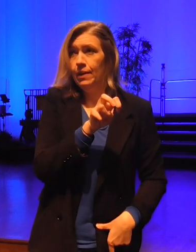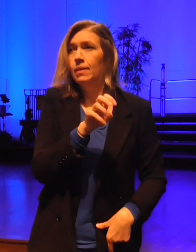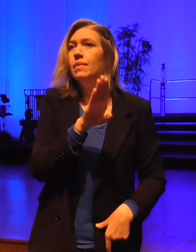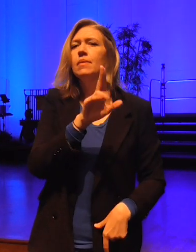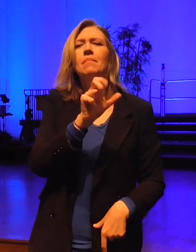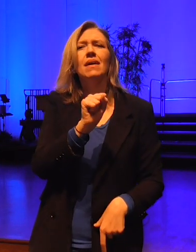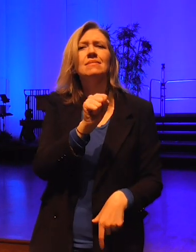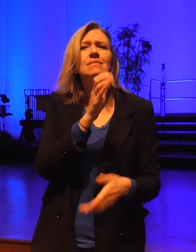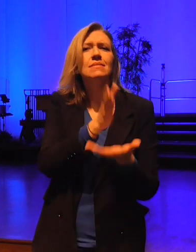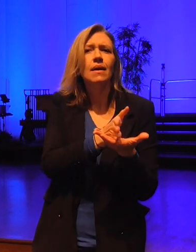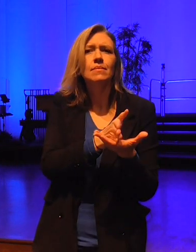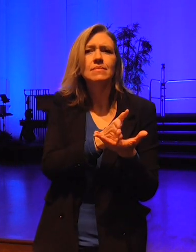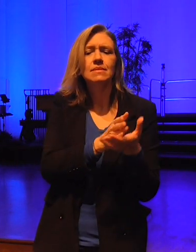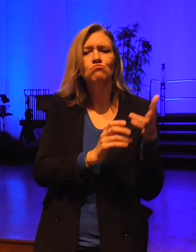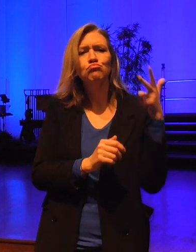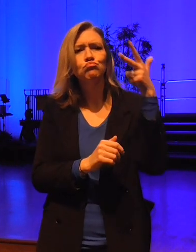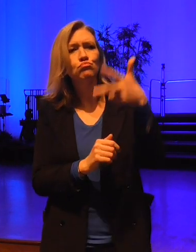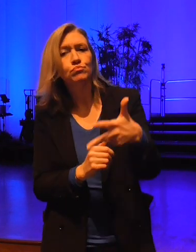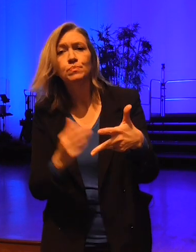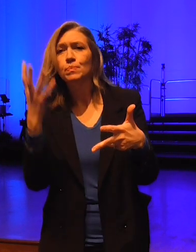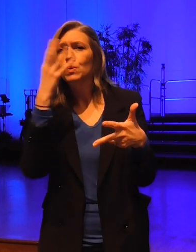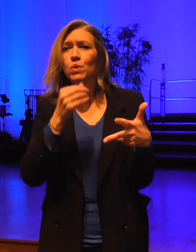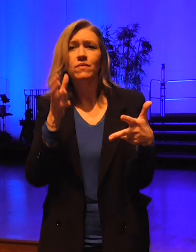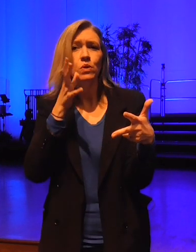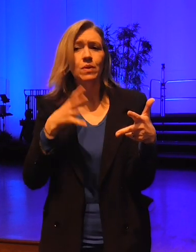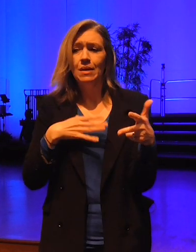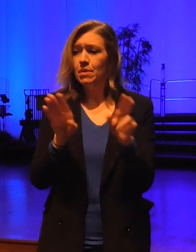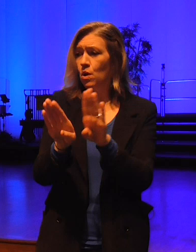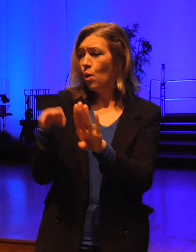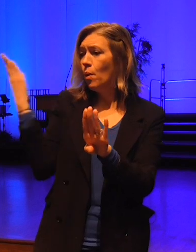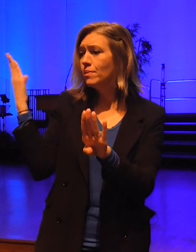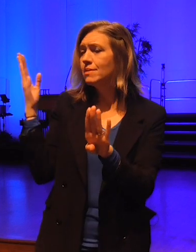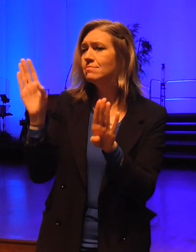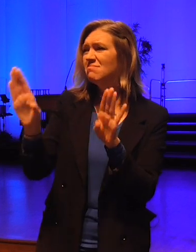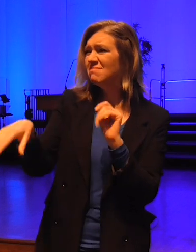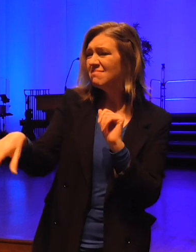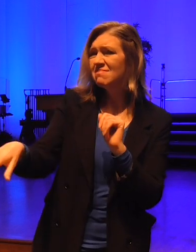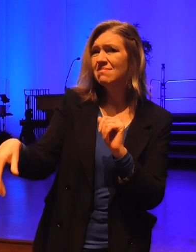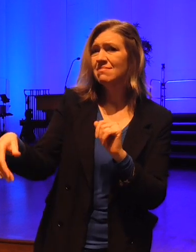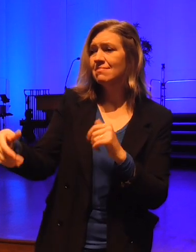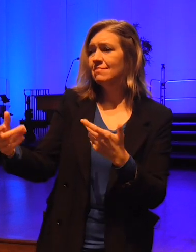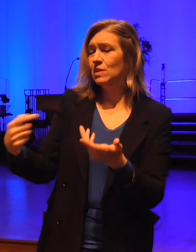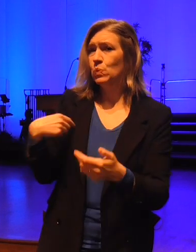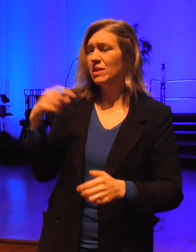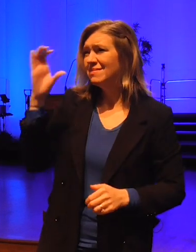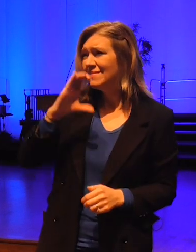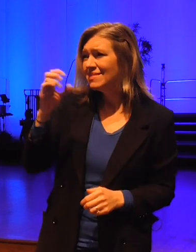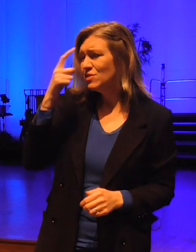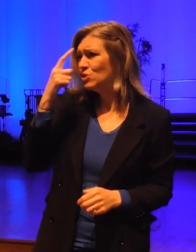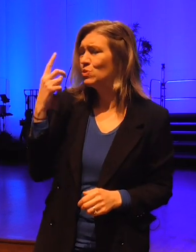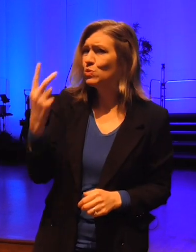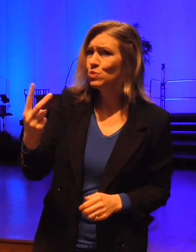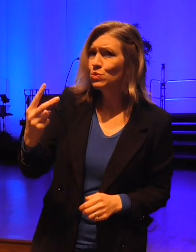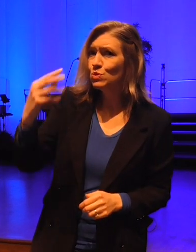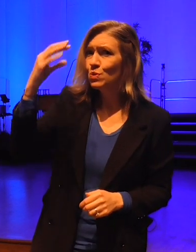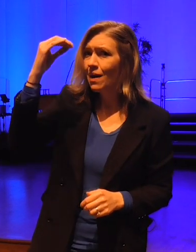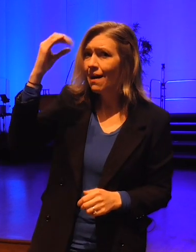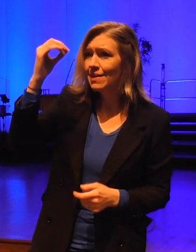women um uh open the door and they say hey we're looking for two guys to be our oil boy